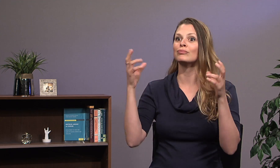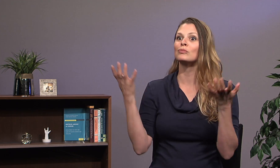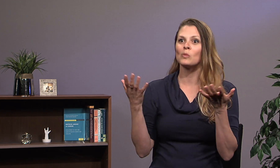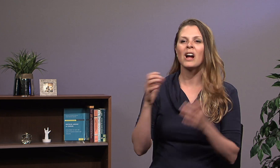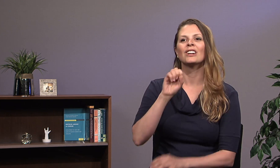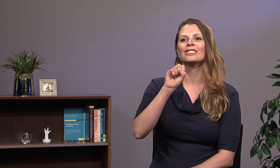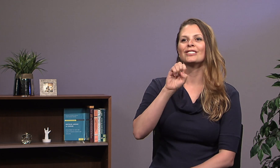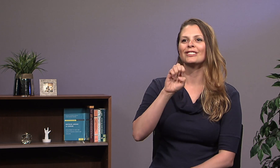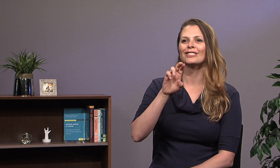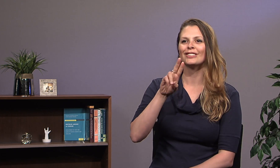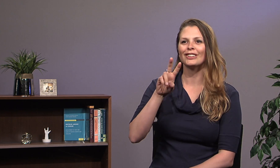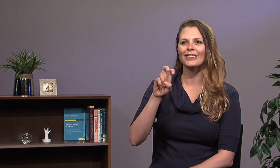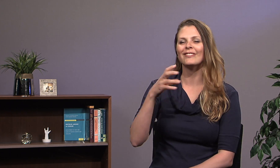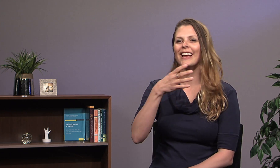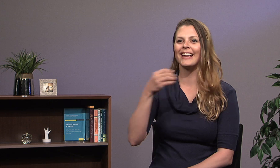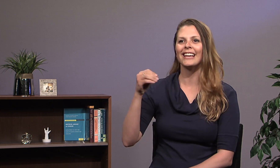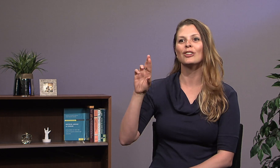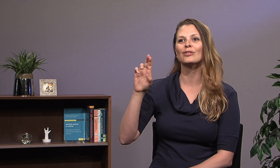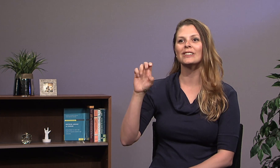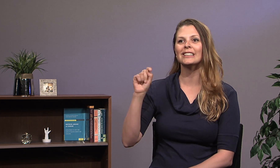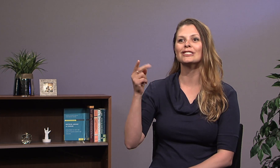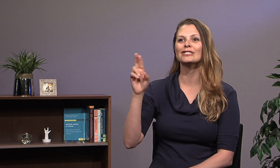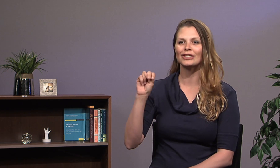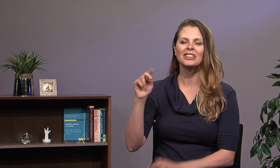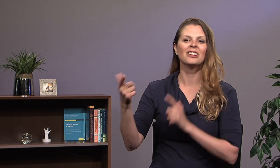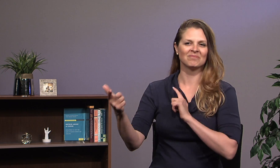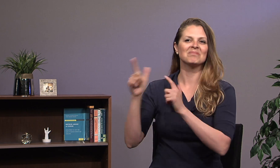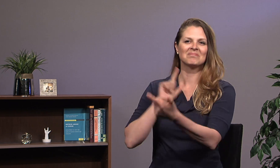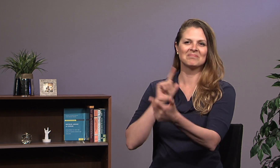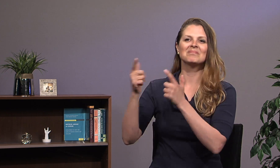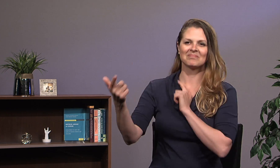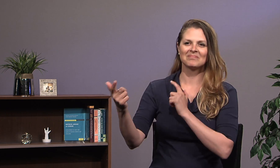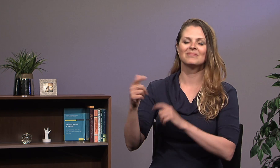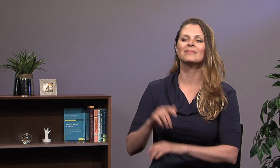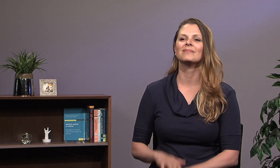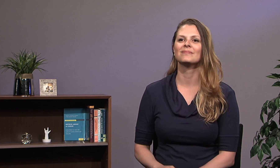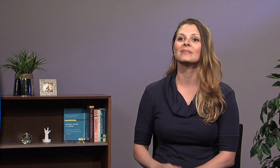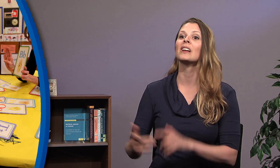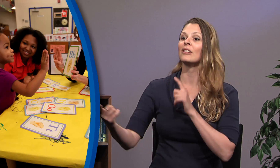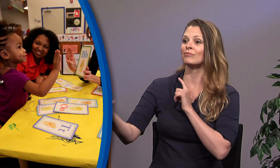as "serve and return."